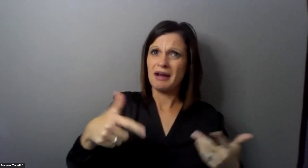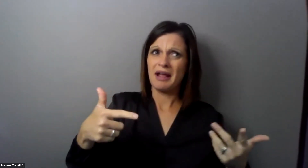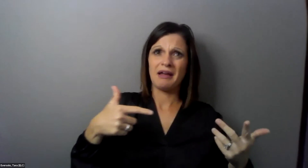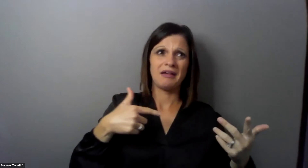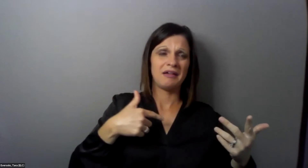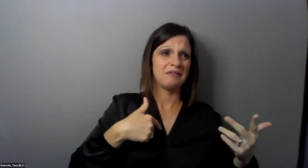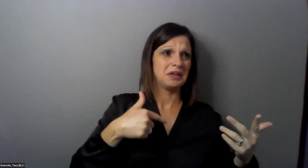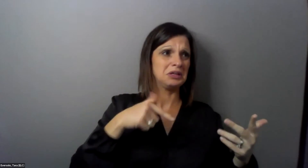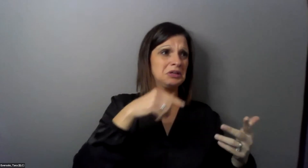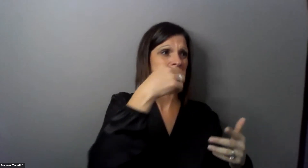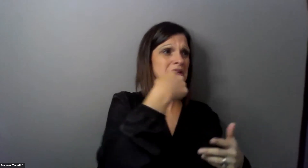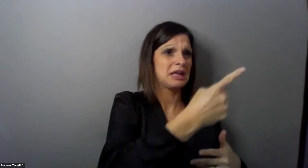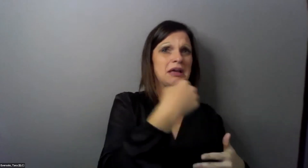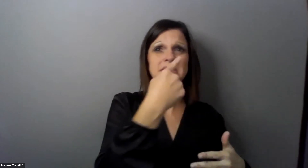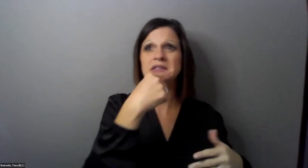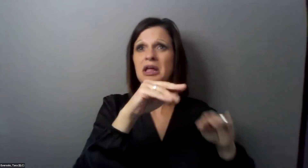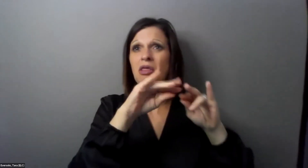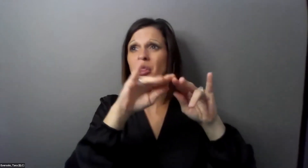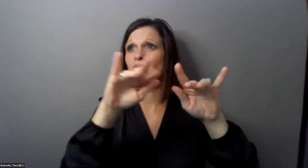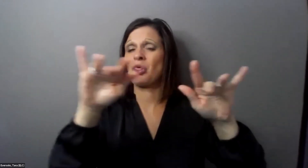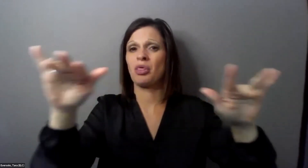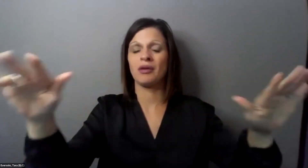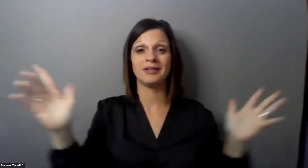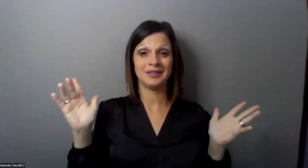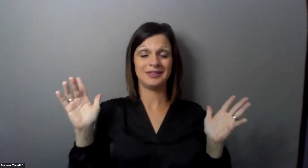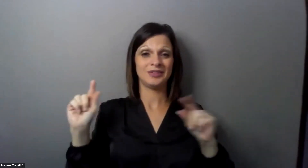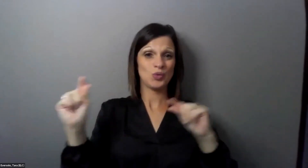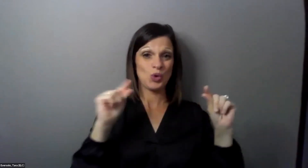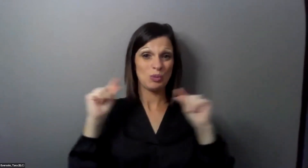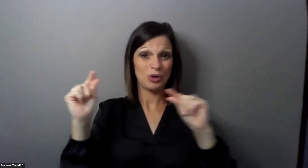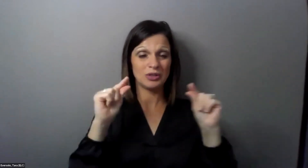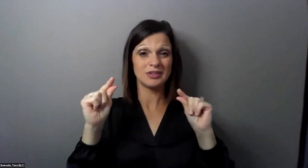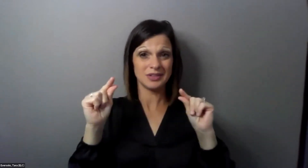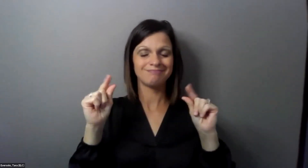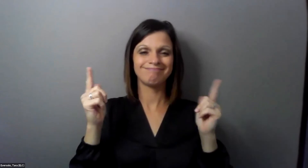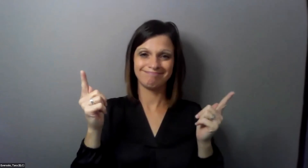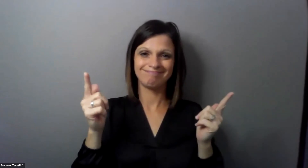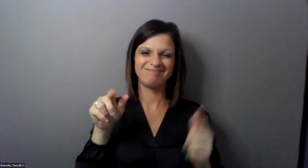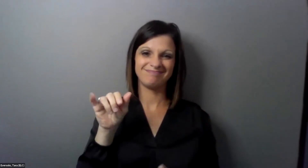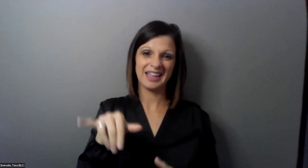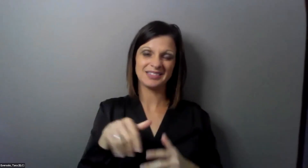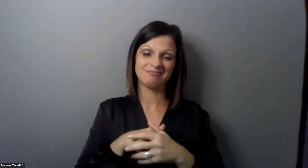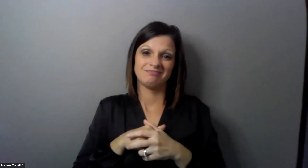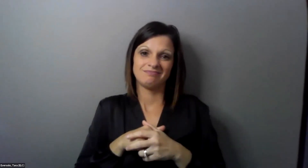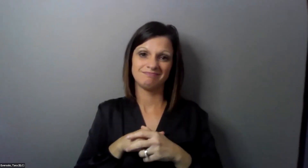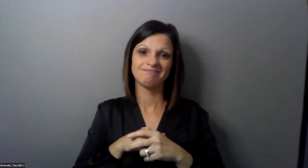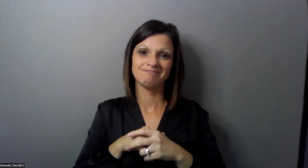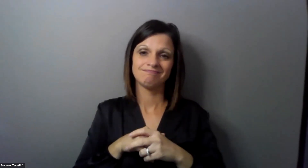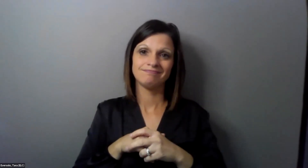Like the rumor mill full course. That would be my biggest thing.